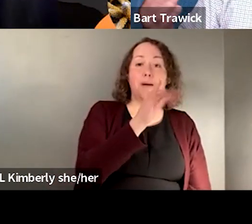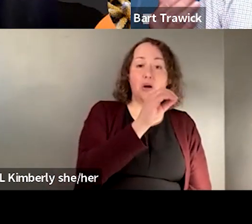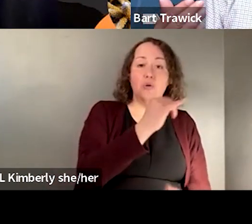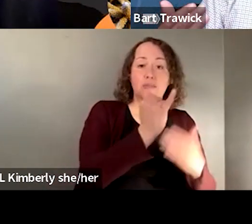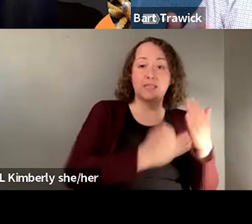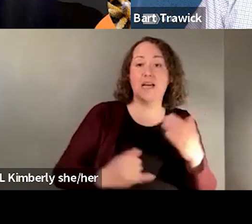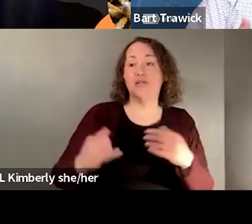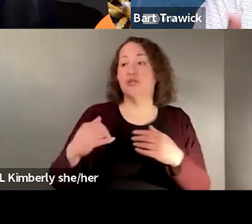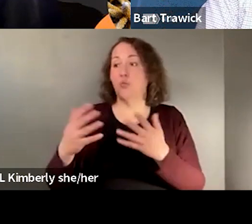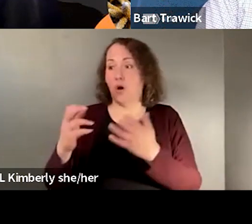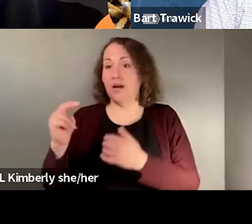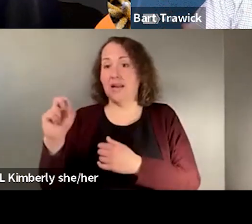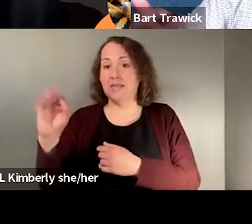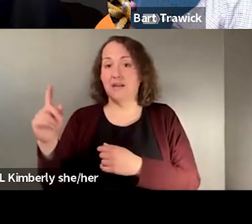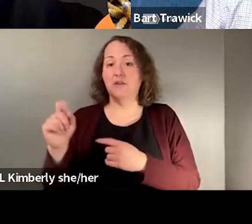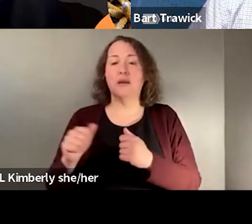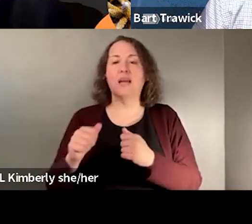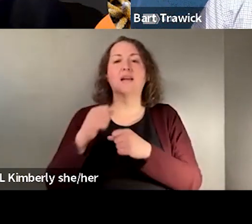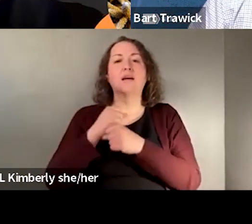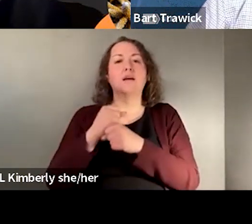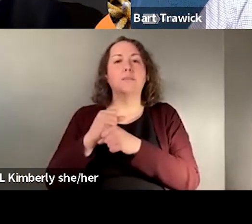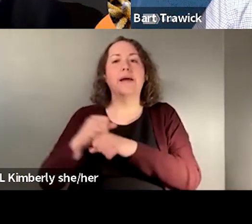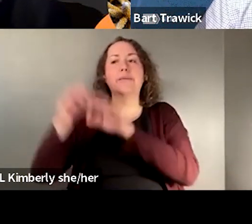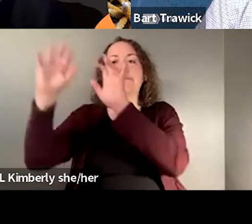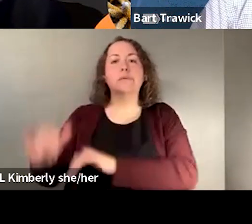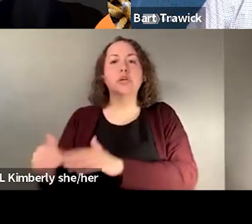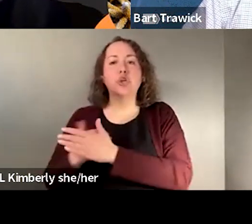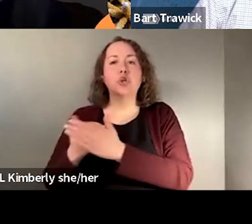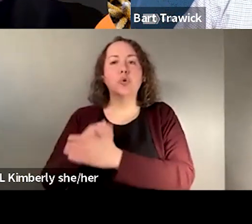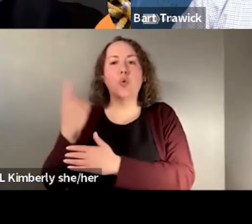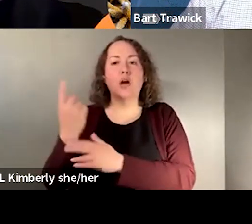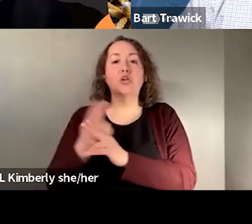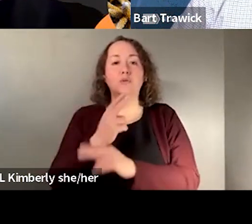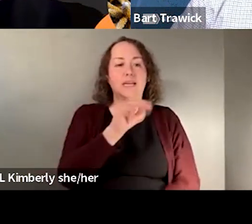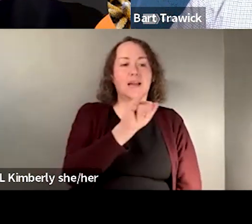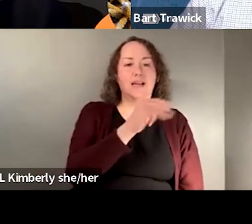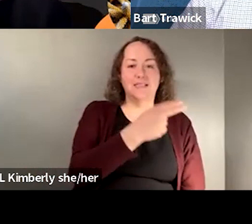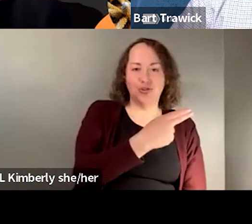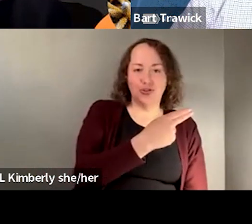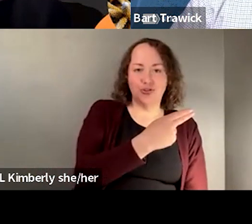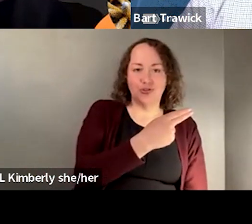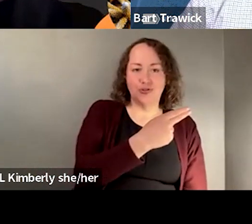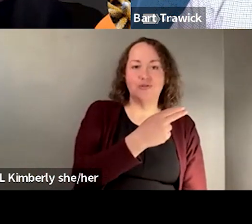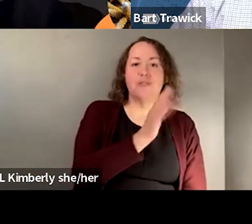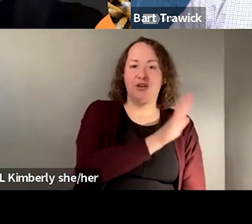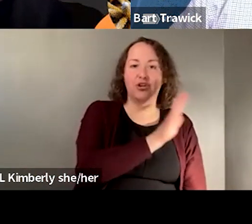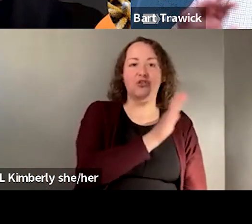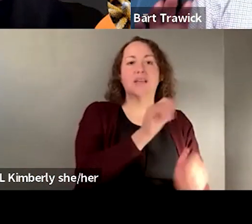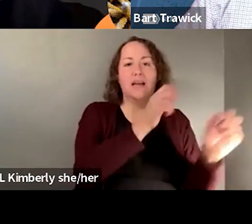you can make a new NSF one based off your NIH biosketch. Jeremy Leffler: So once you have -- oh, sorry.